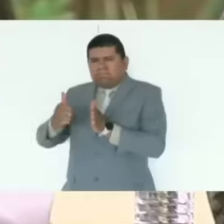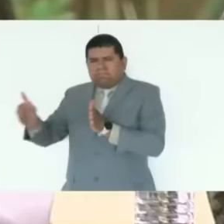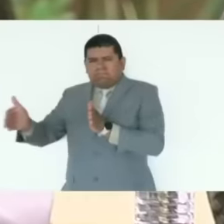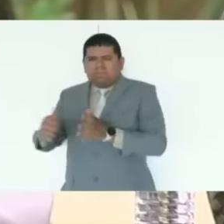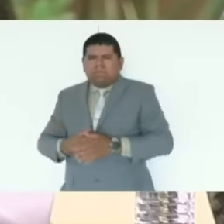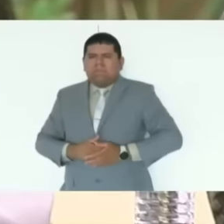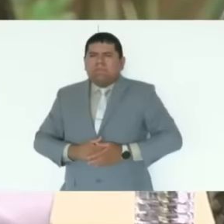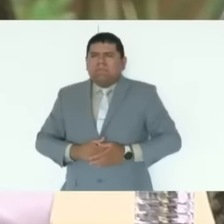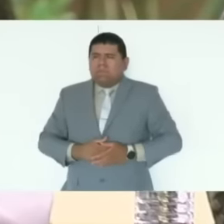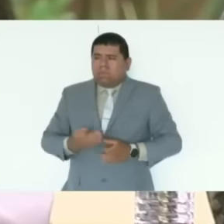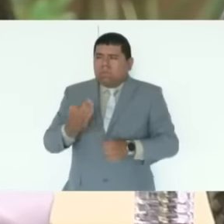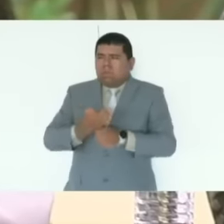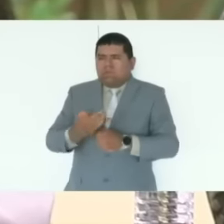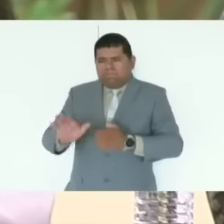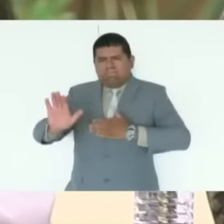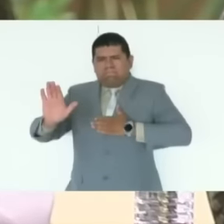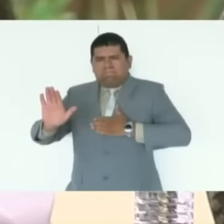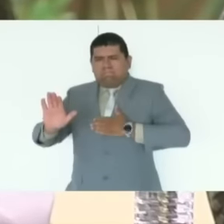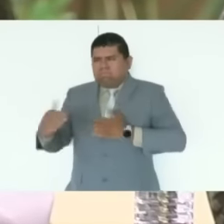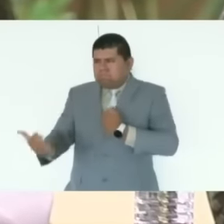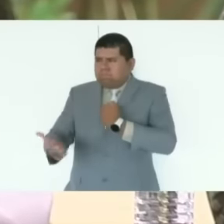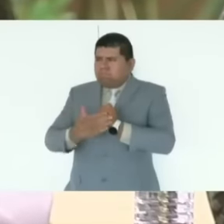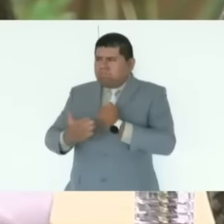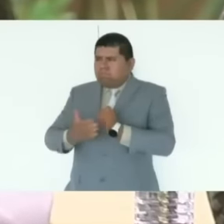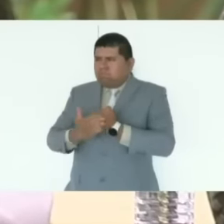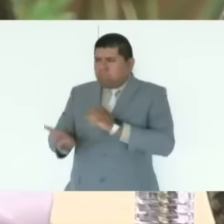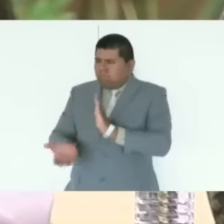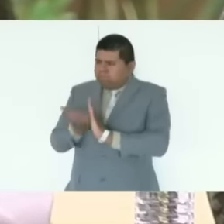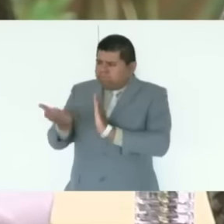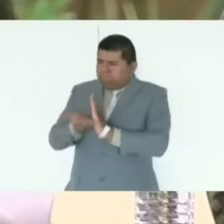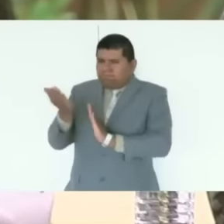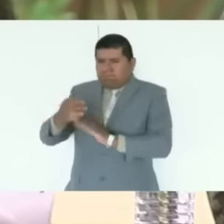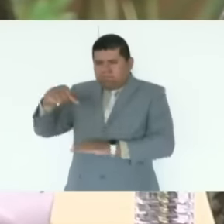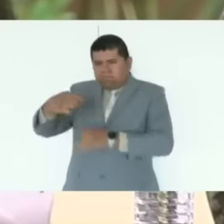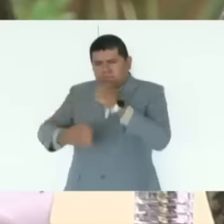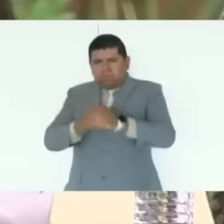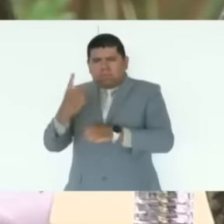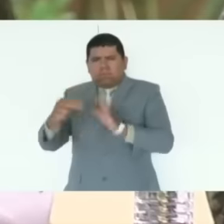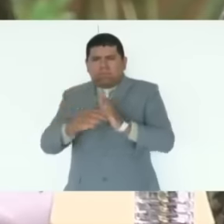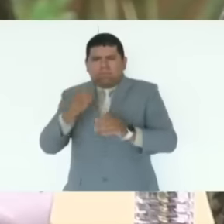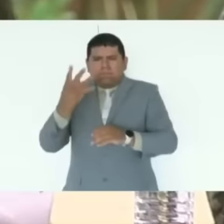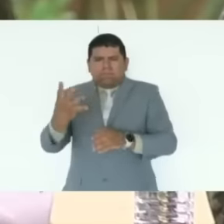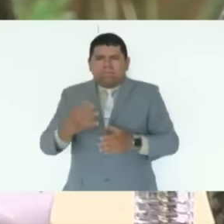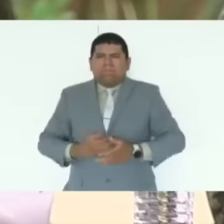our commitment, Mr. President, to conclude it this year. The reduction in